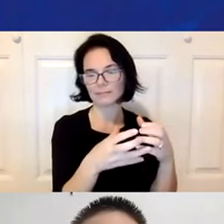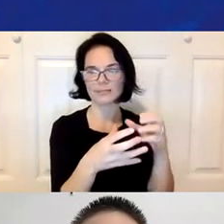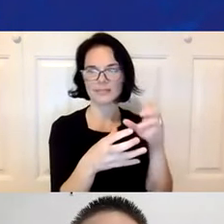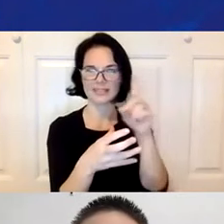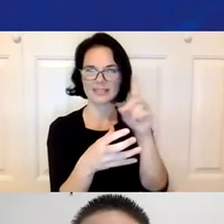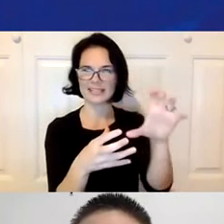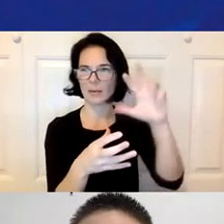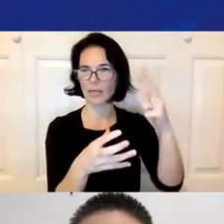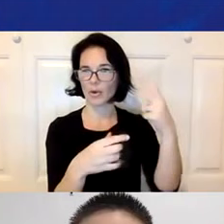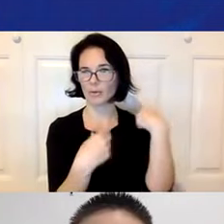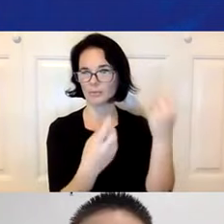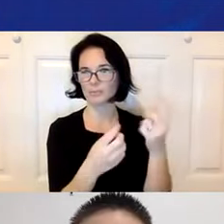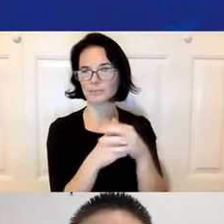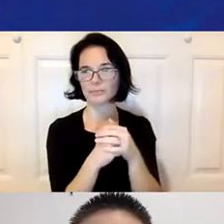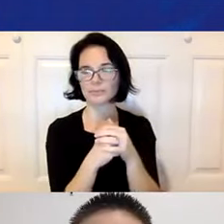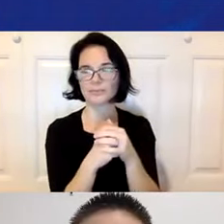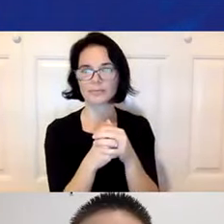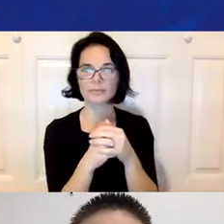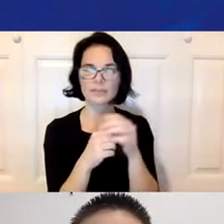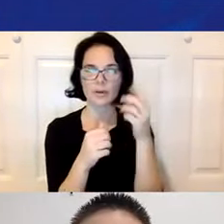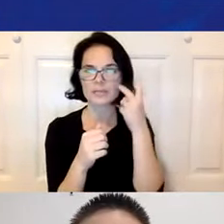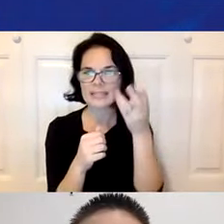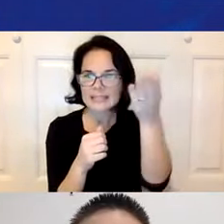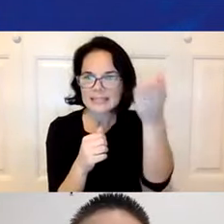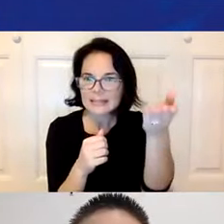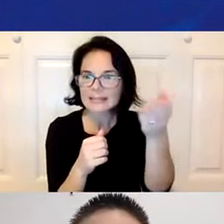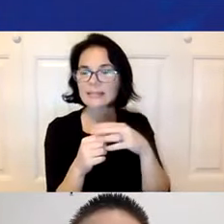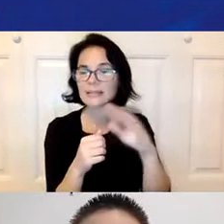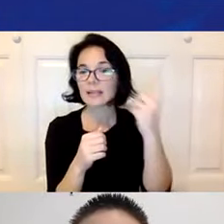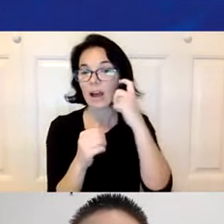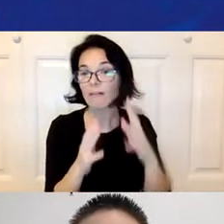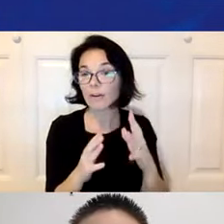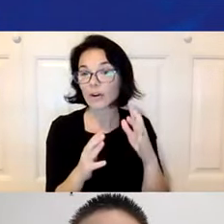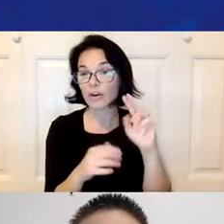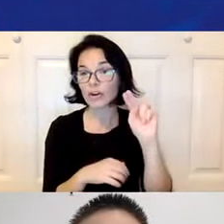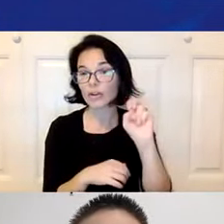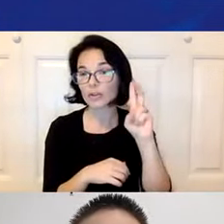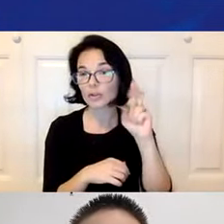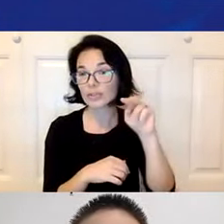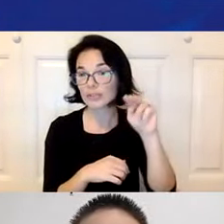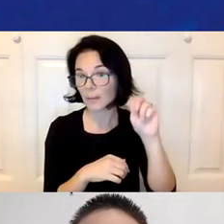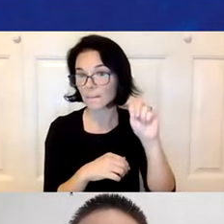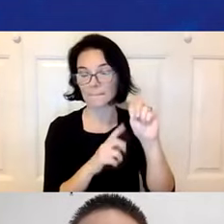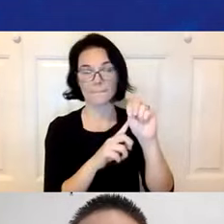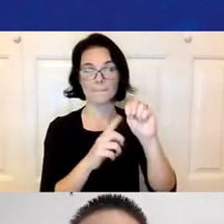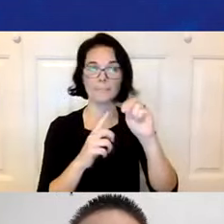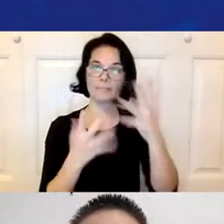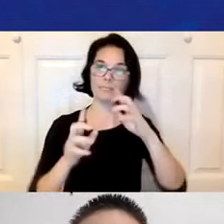Just to read here, it says Governor Newsom issued executive order in March of this year